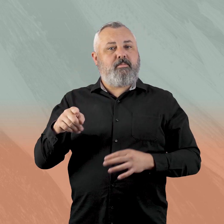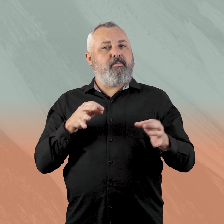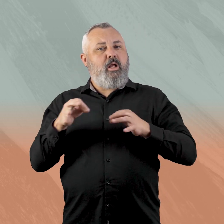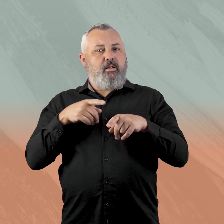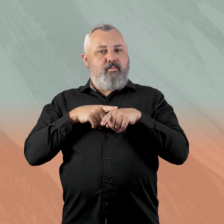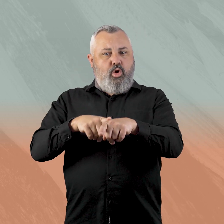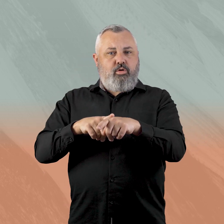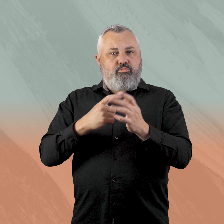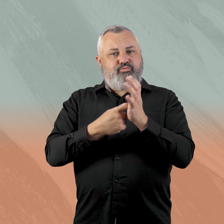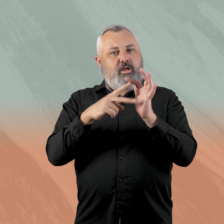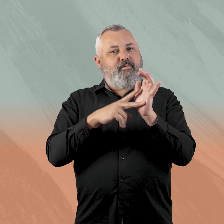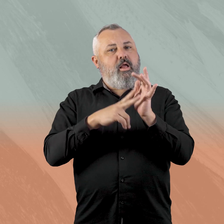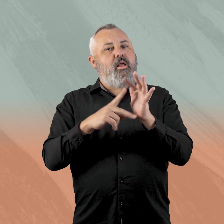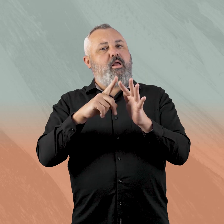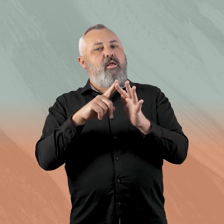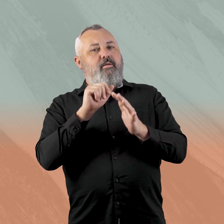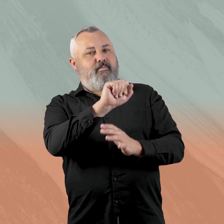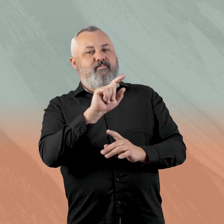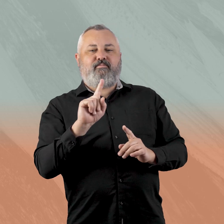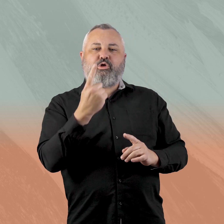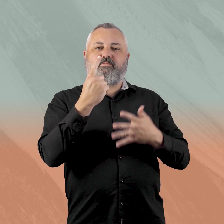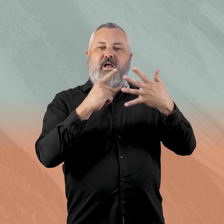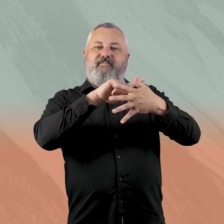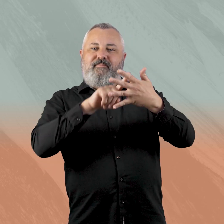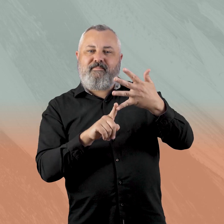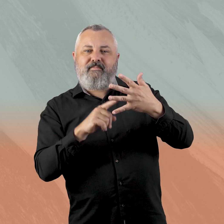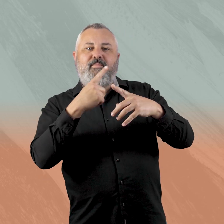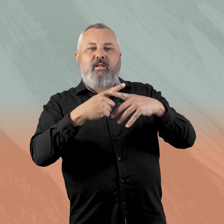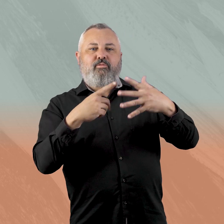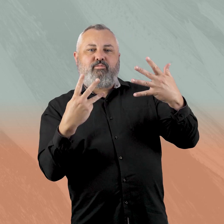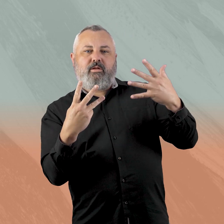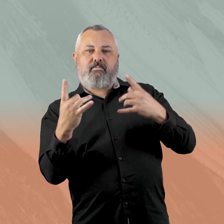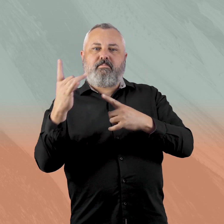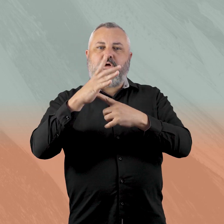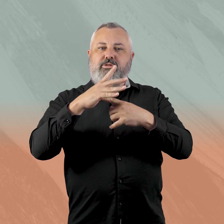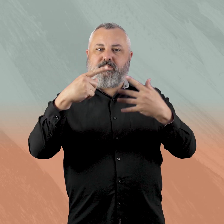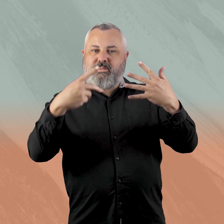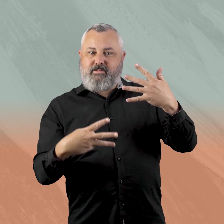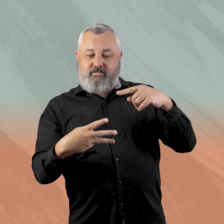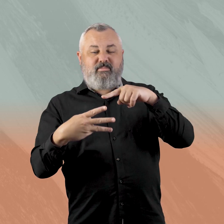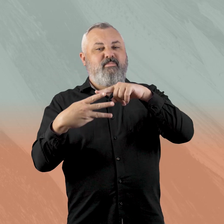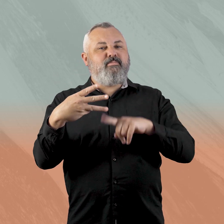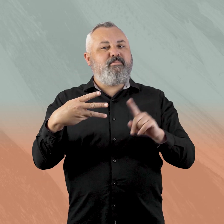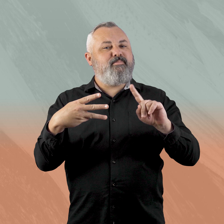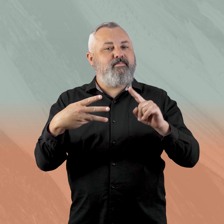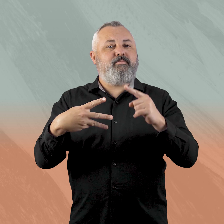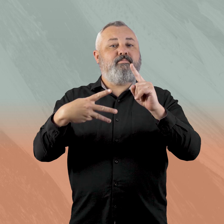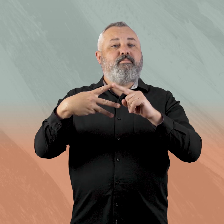Building on Revive’s other pillars, the Plan’s three key priorities are: